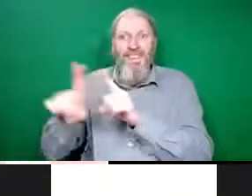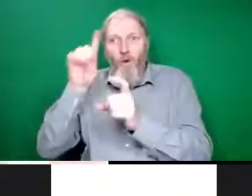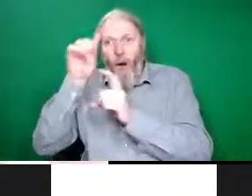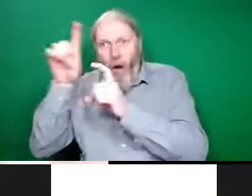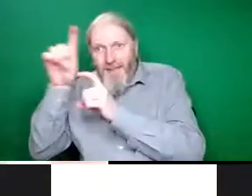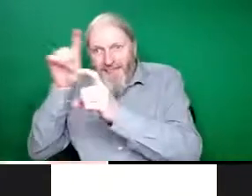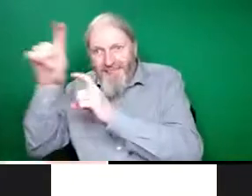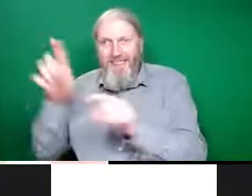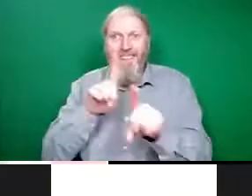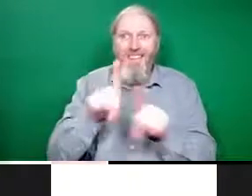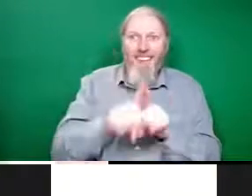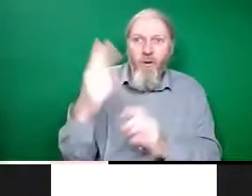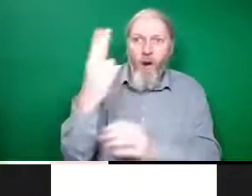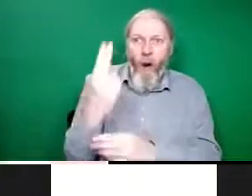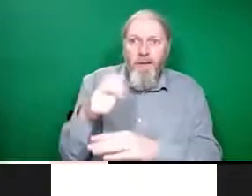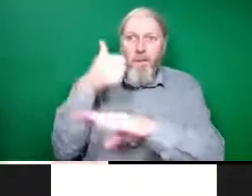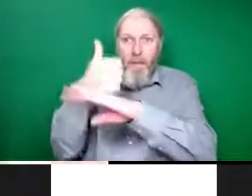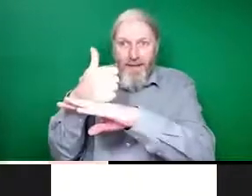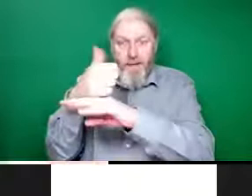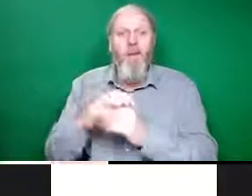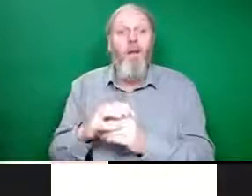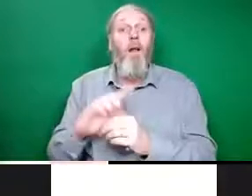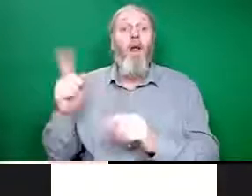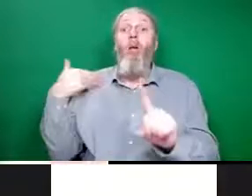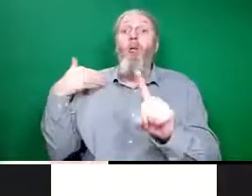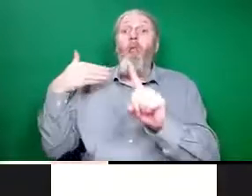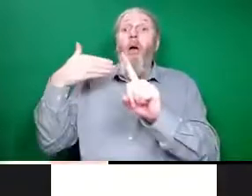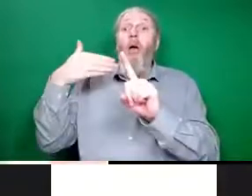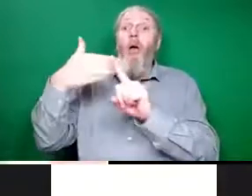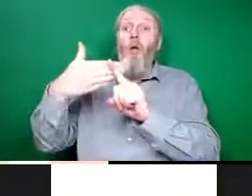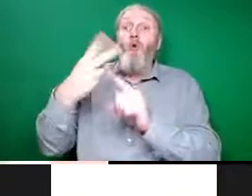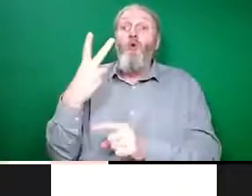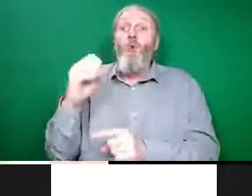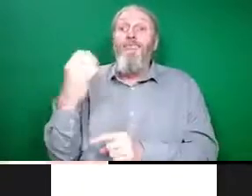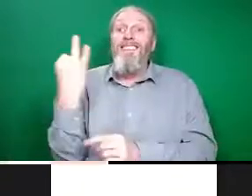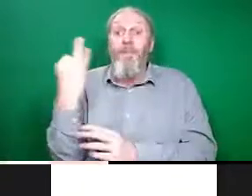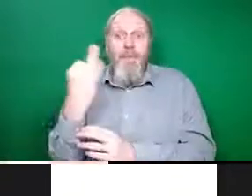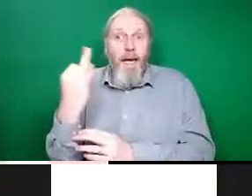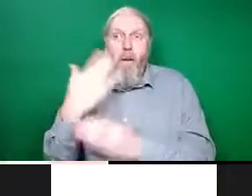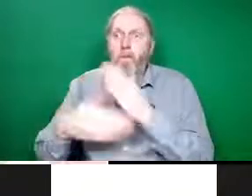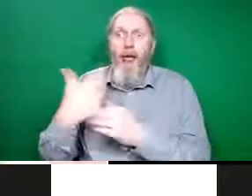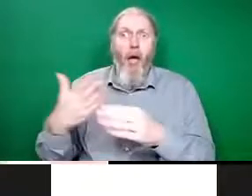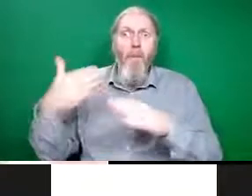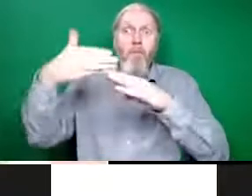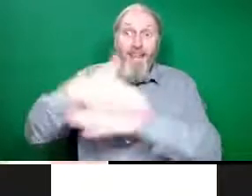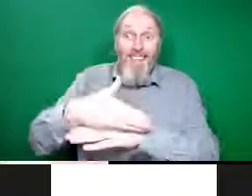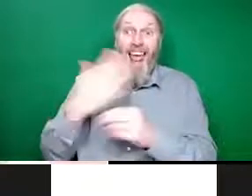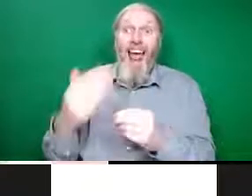the young whipper snappers that they were. It was a 1930s shopping arcade but it had a vacancy